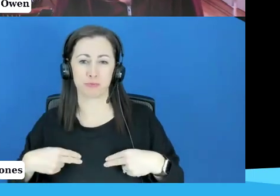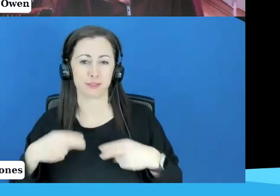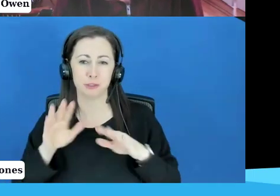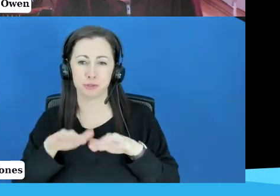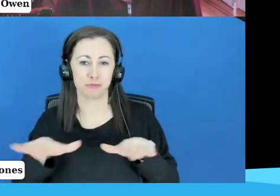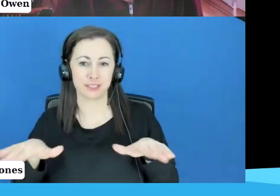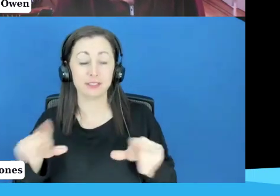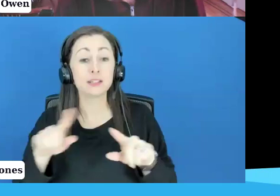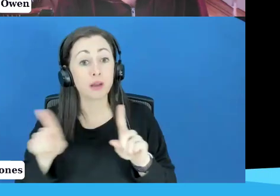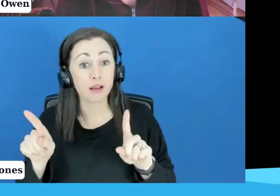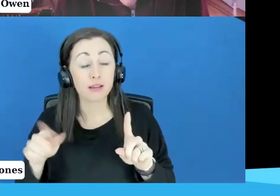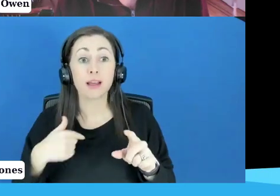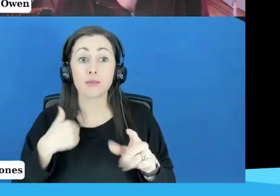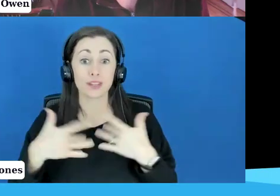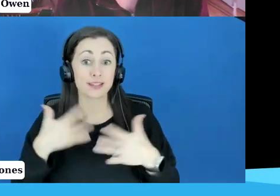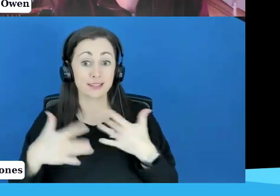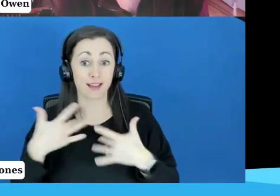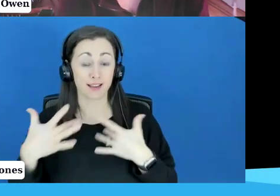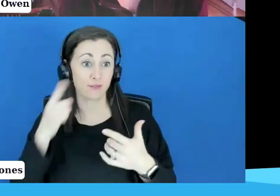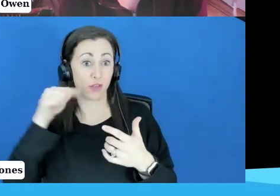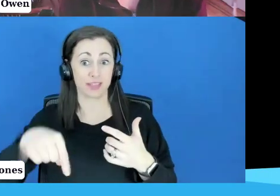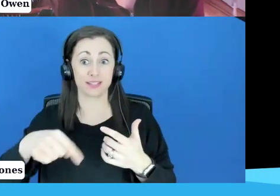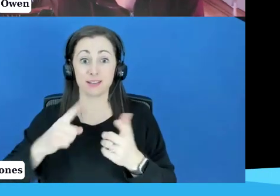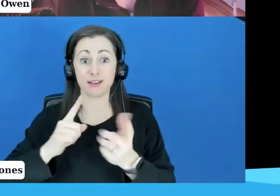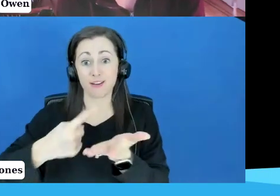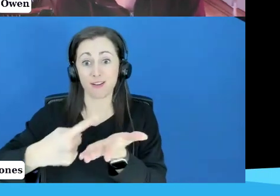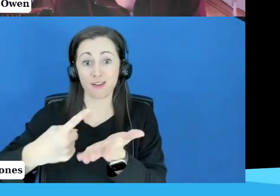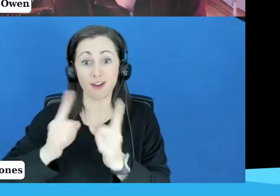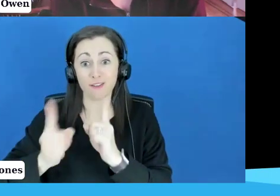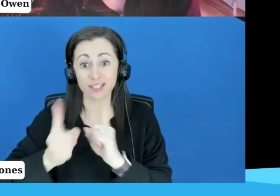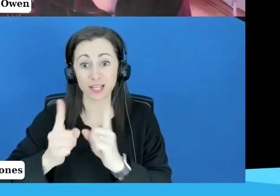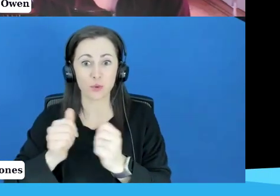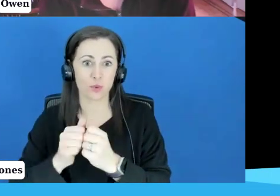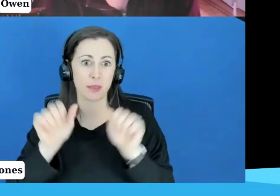But I'm really excited to be having this conversation with our amazing panelists today